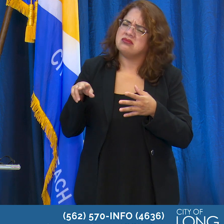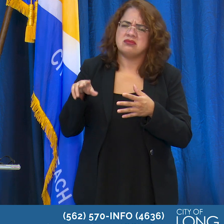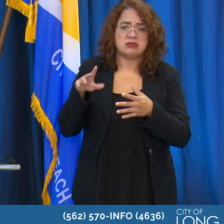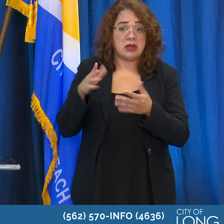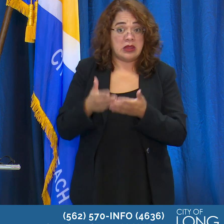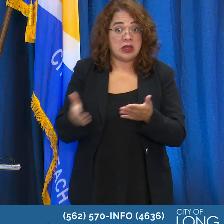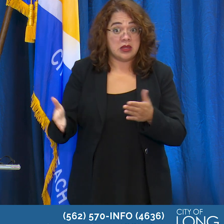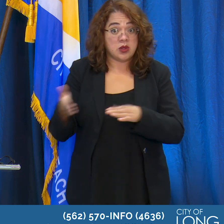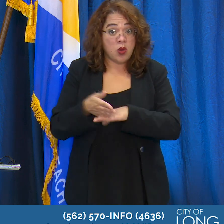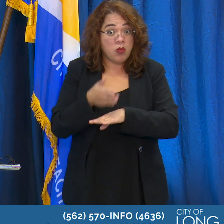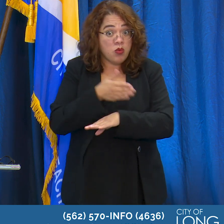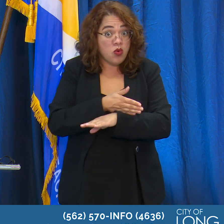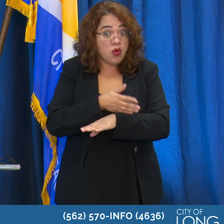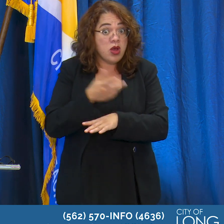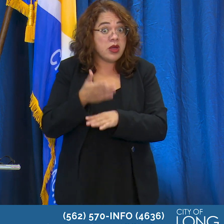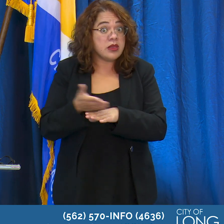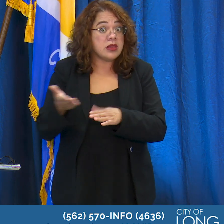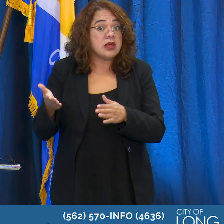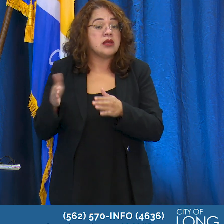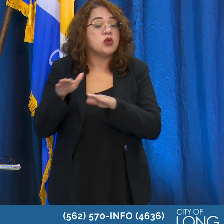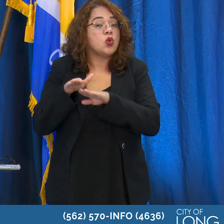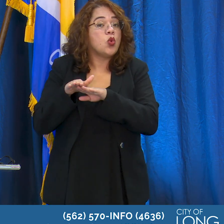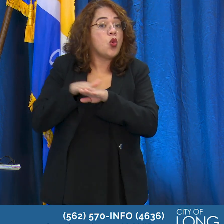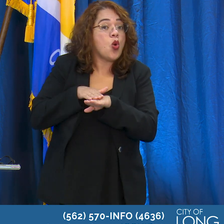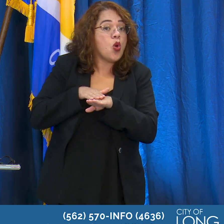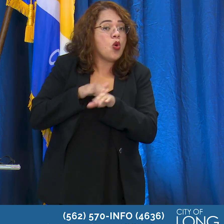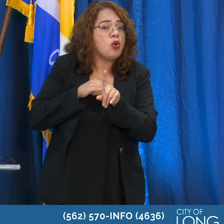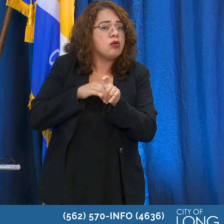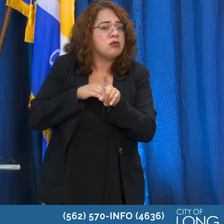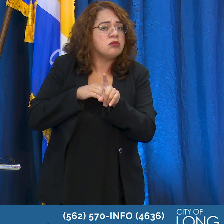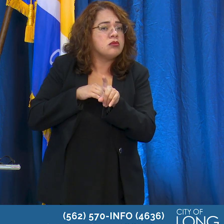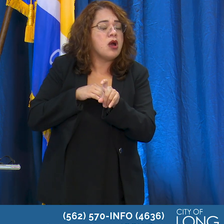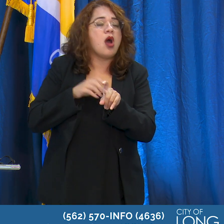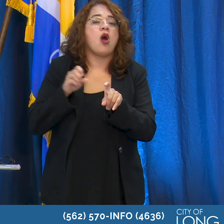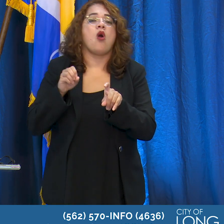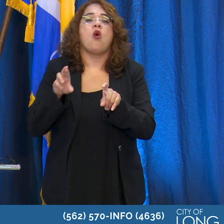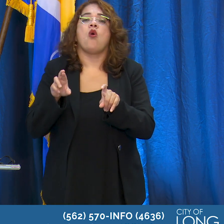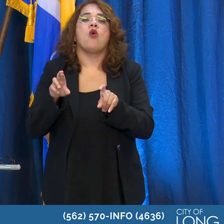down a little bit" so we don't know if things were starting to slow down or a little bit or whether those were from the data.